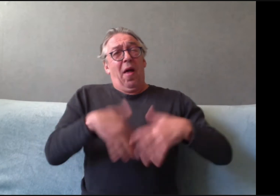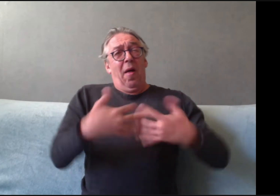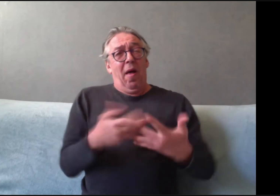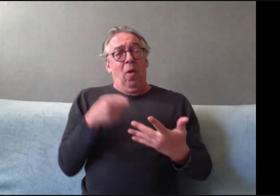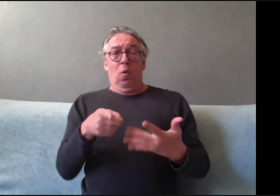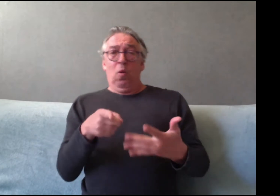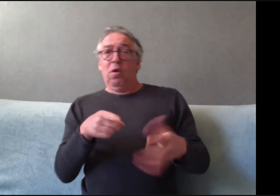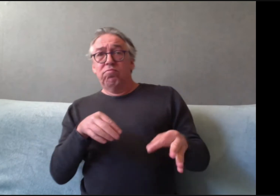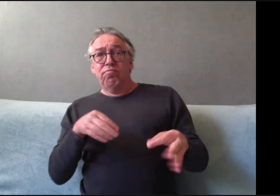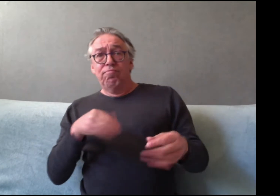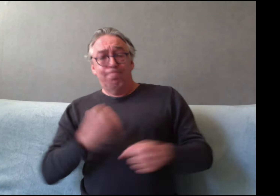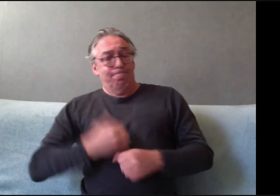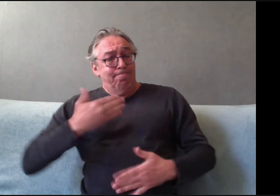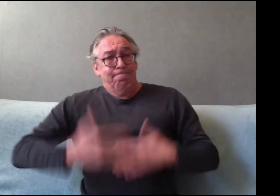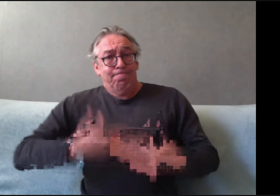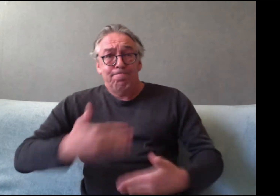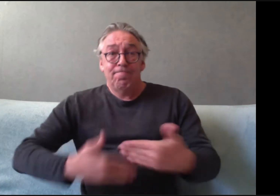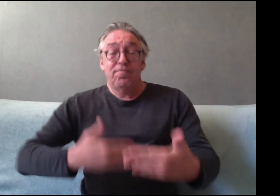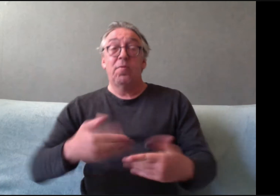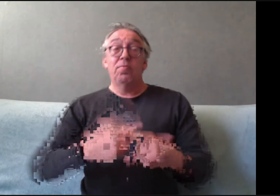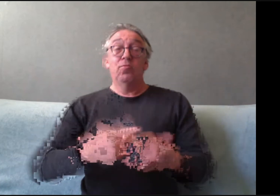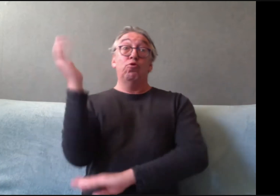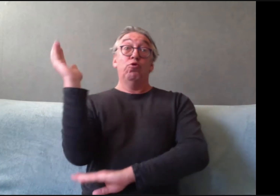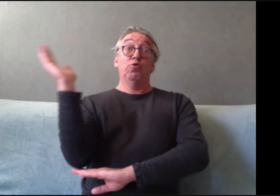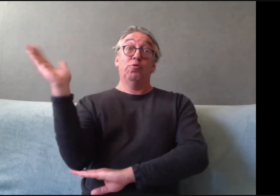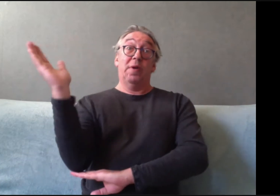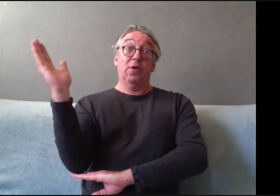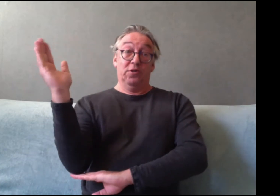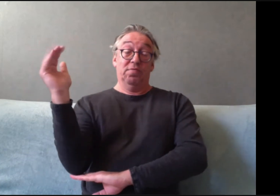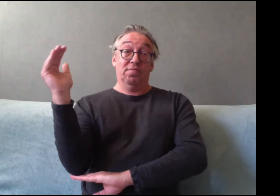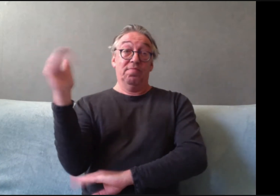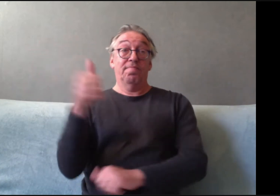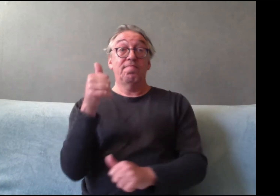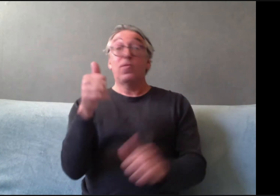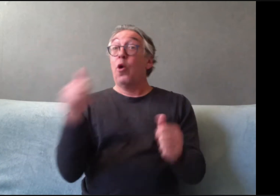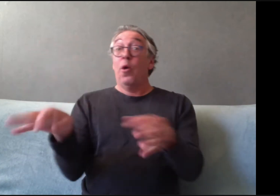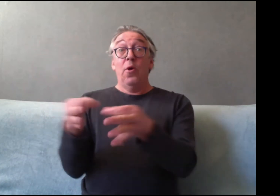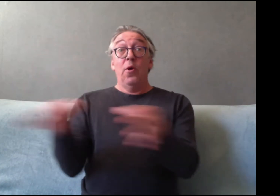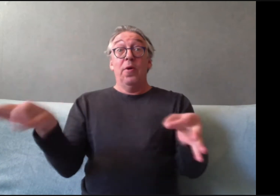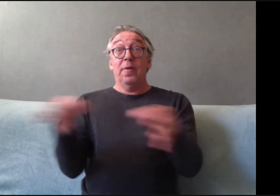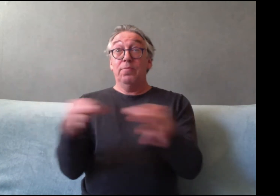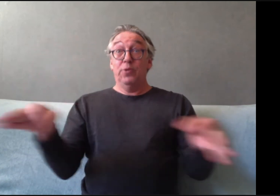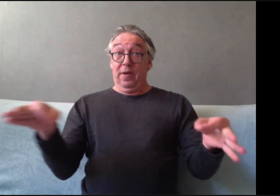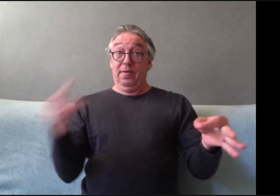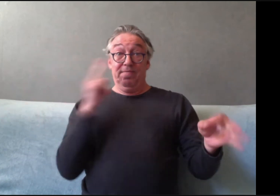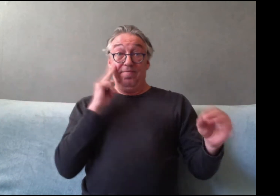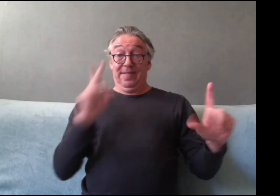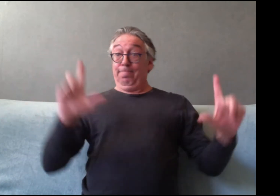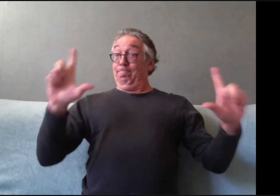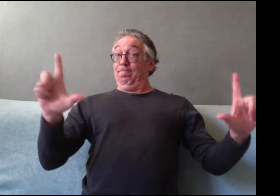The access to the real time captioning is on the right side of your screen.